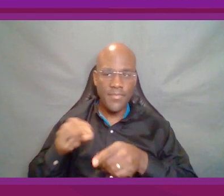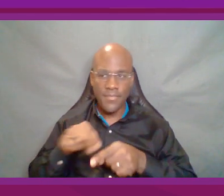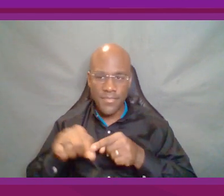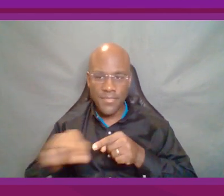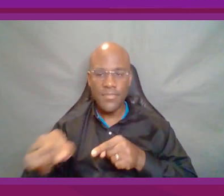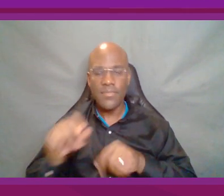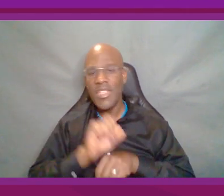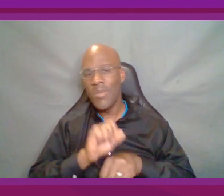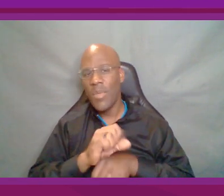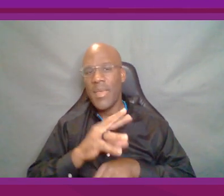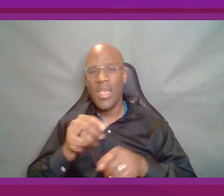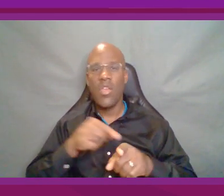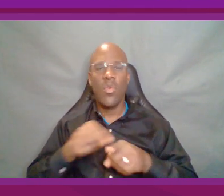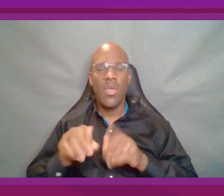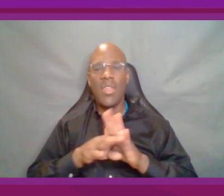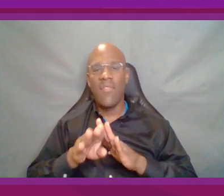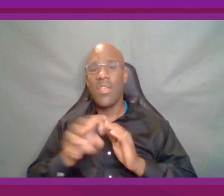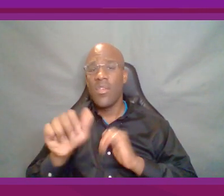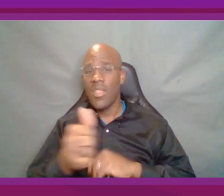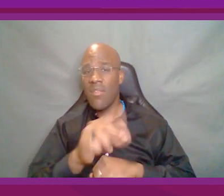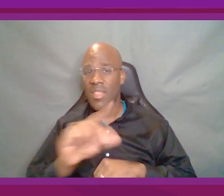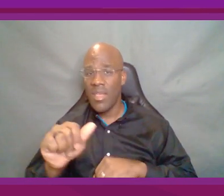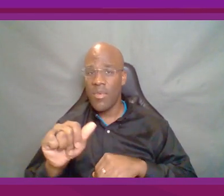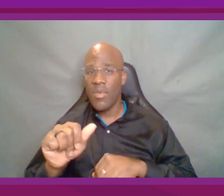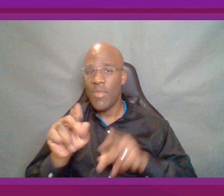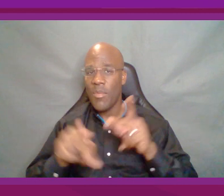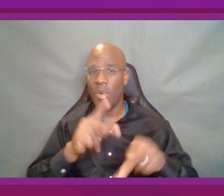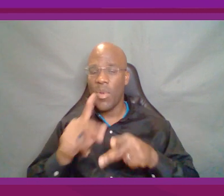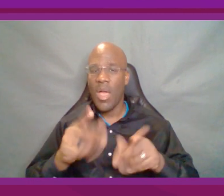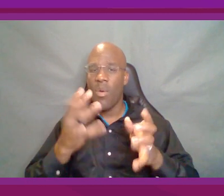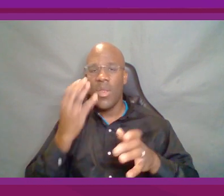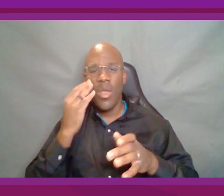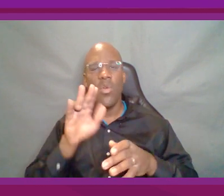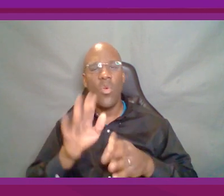and your career development as disabled people? And I would love to start